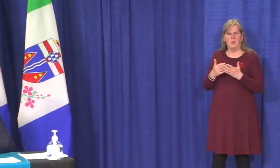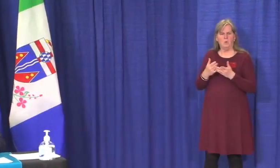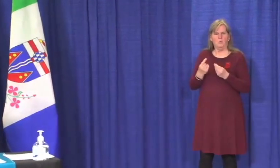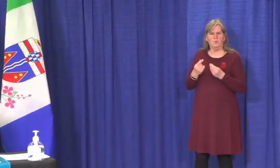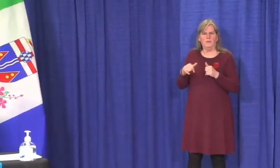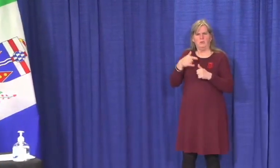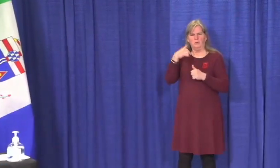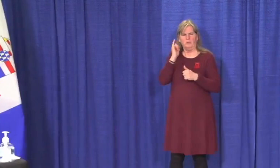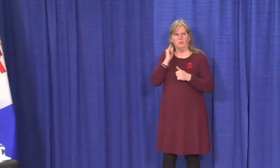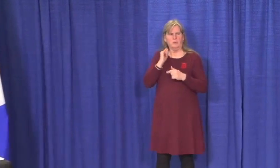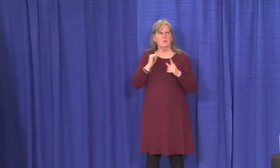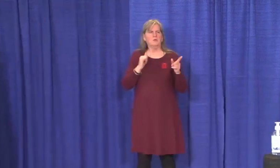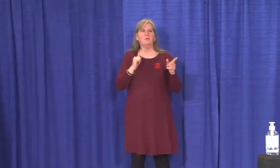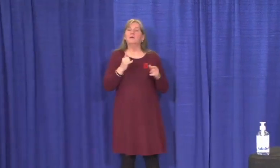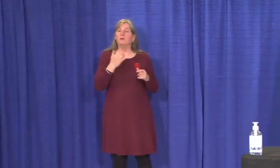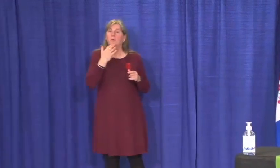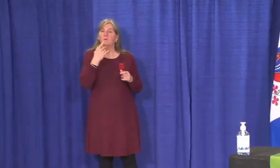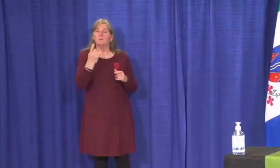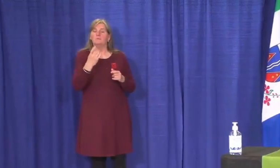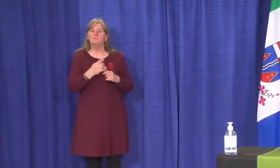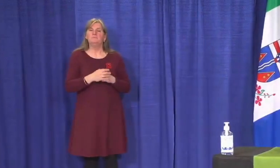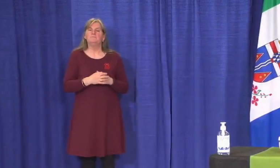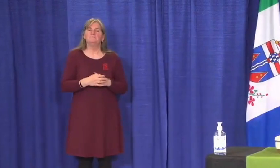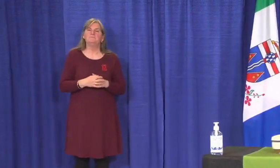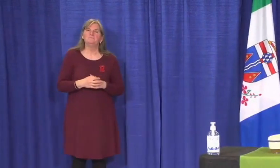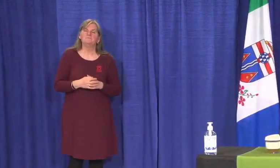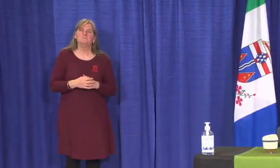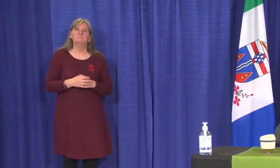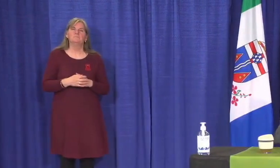factoring in variants like P1 that we know or not as